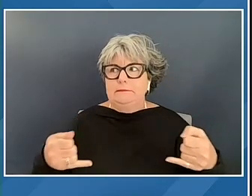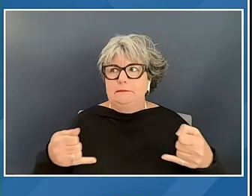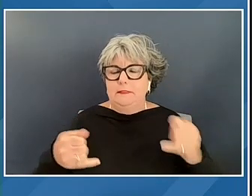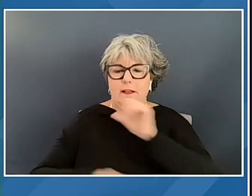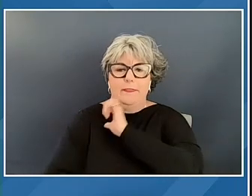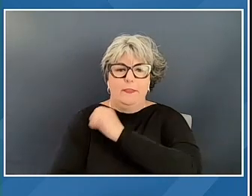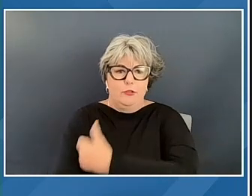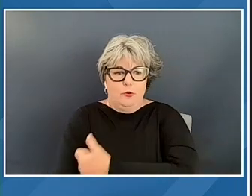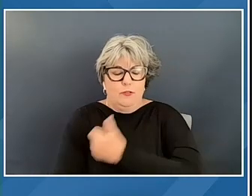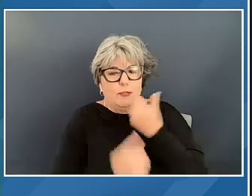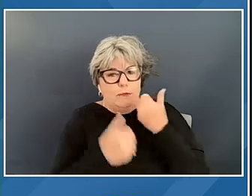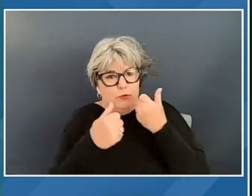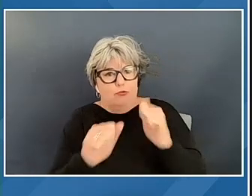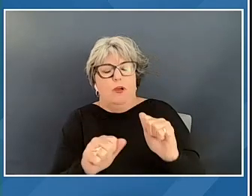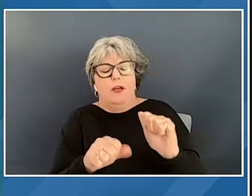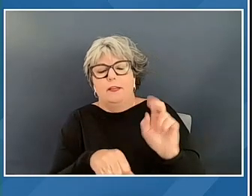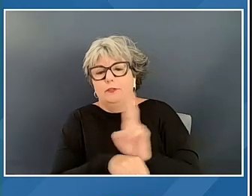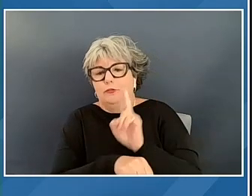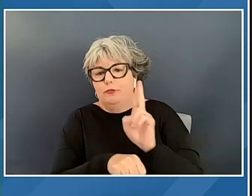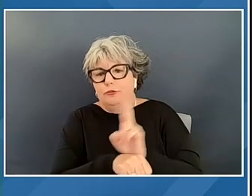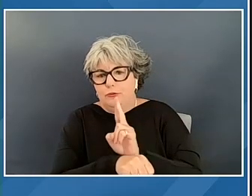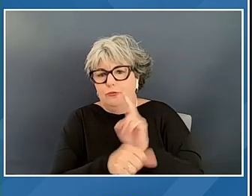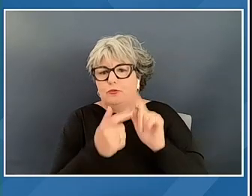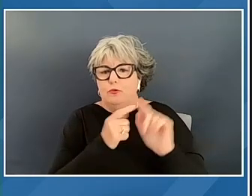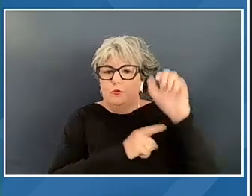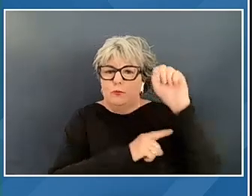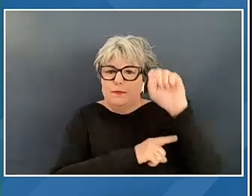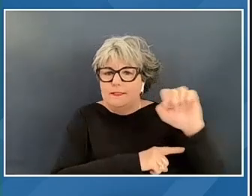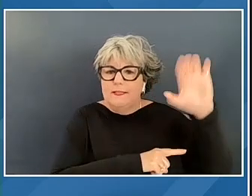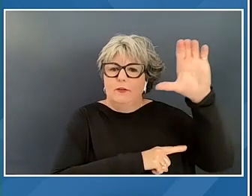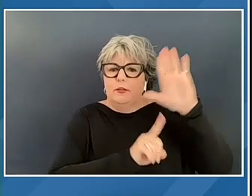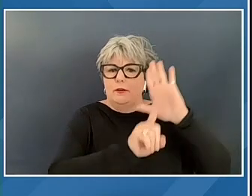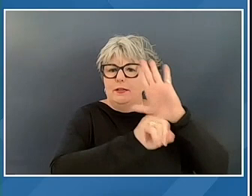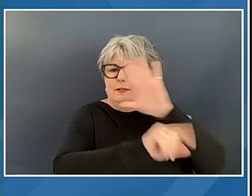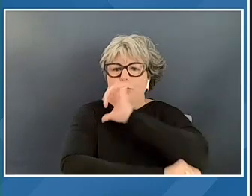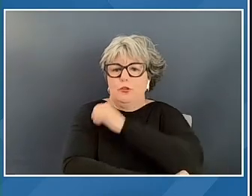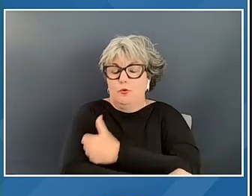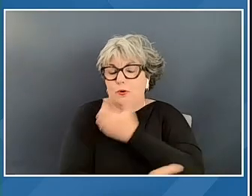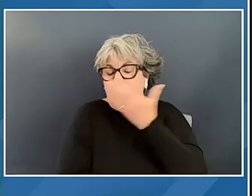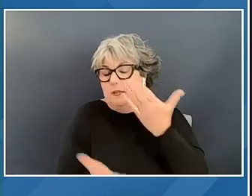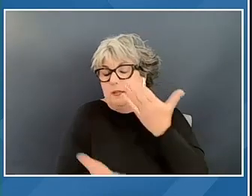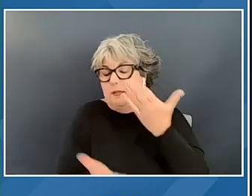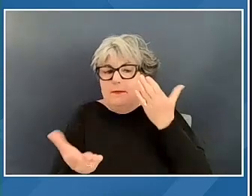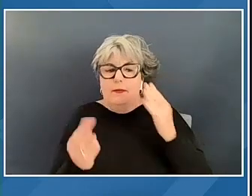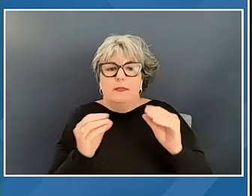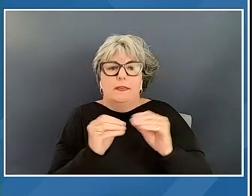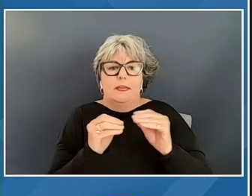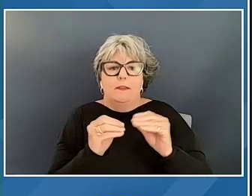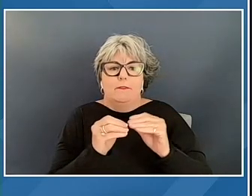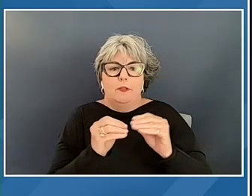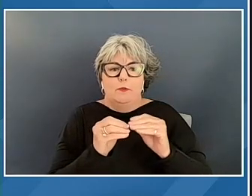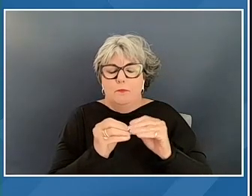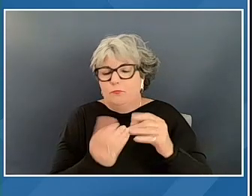to exercise and create regulations on, and maybe give you another little primer on that so that we can have more formidable